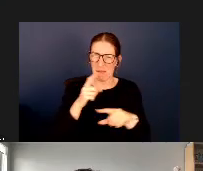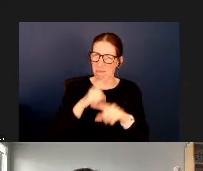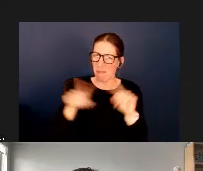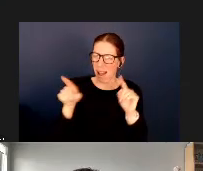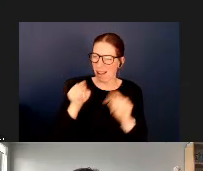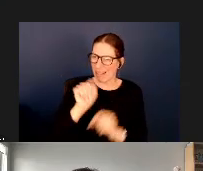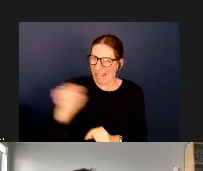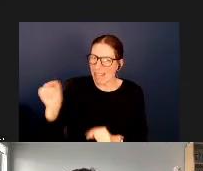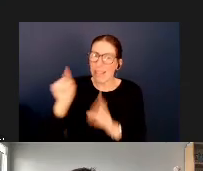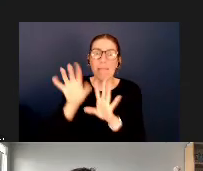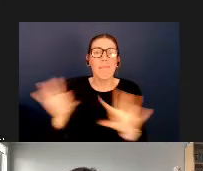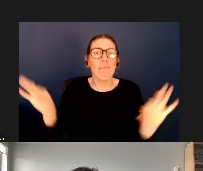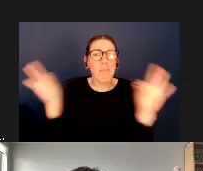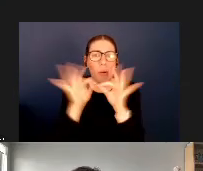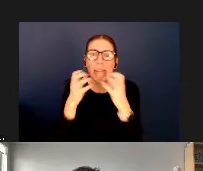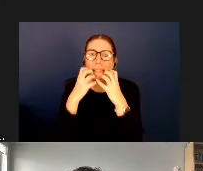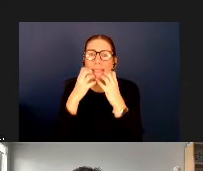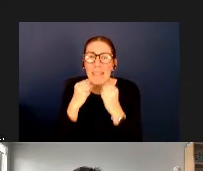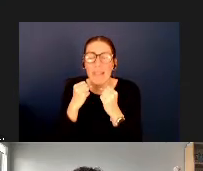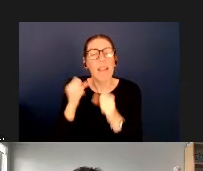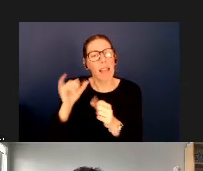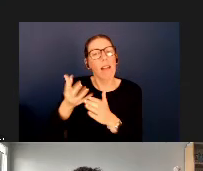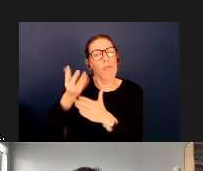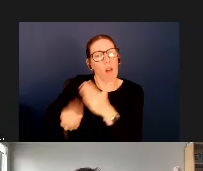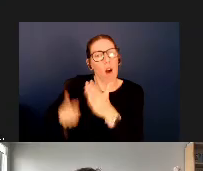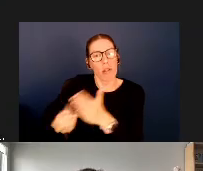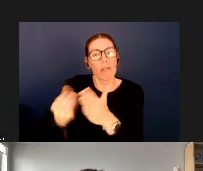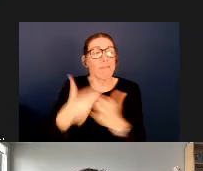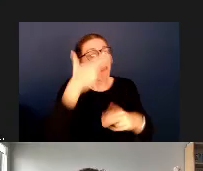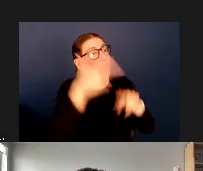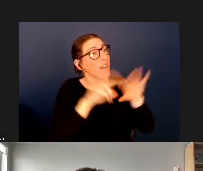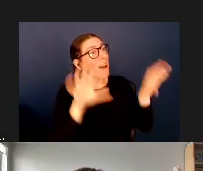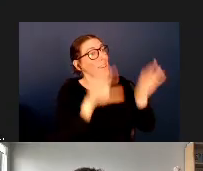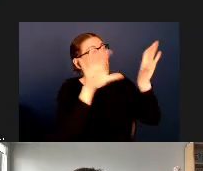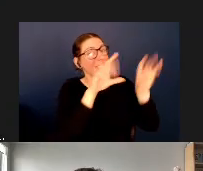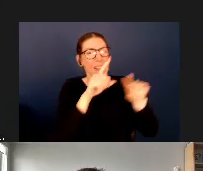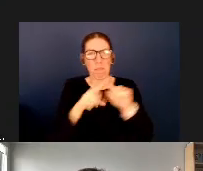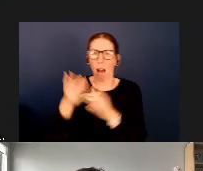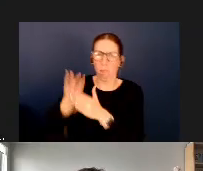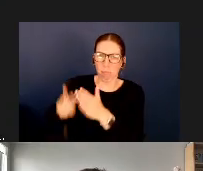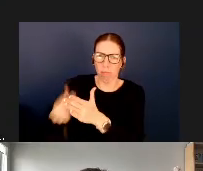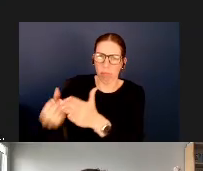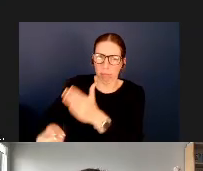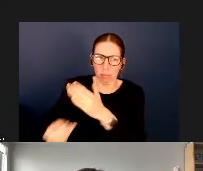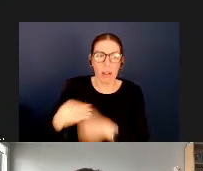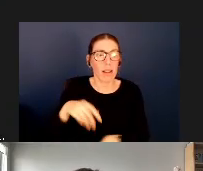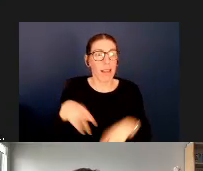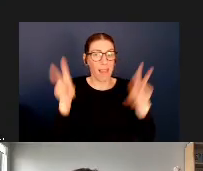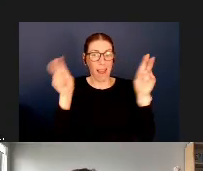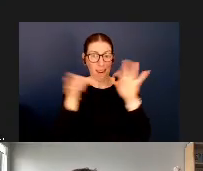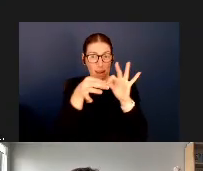getting lost. And here's Natalie at length. Whether we stay involved in support provision